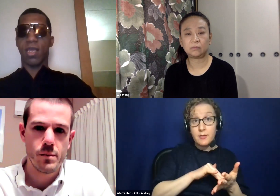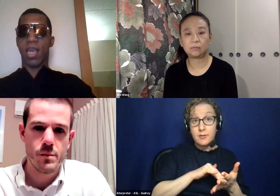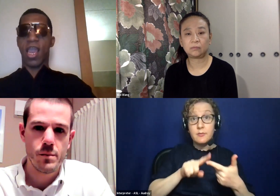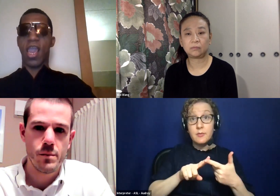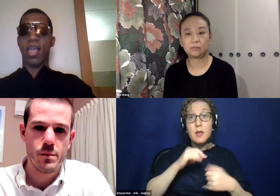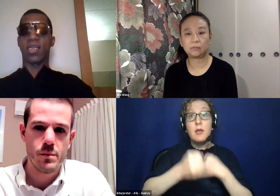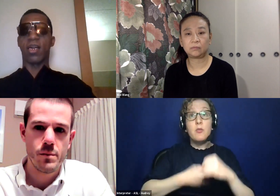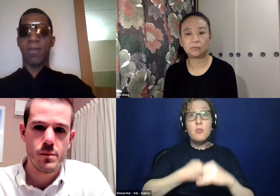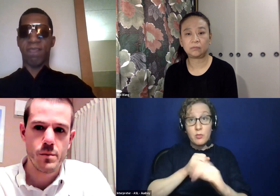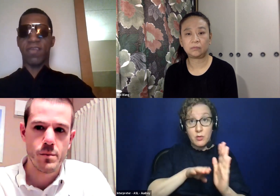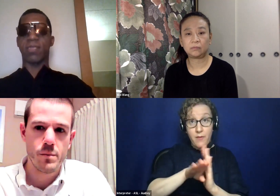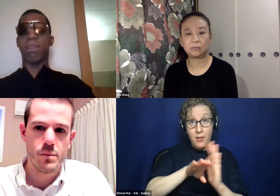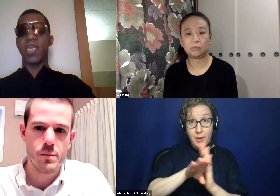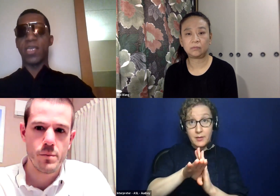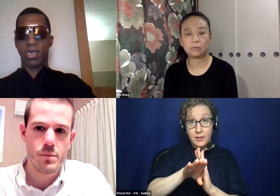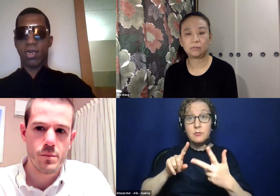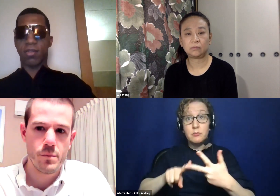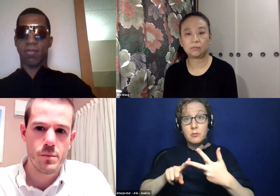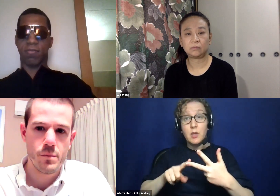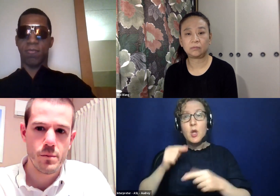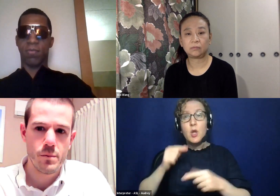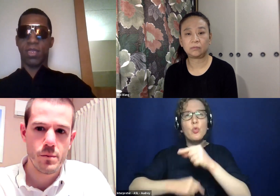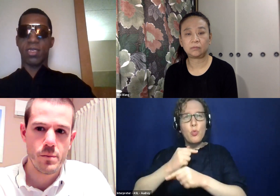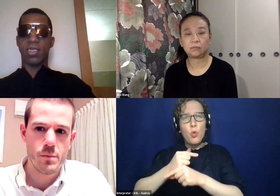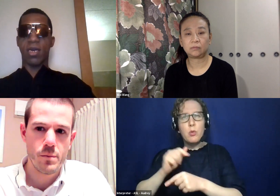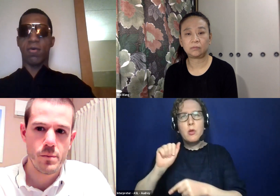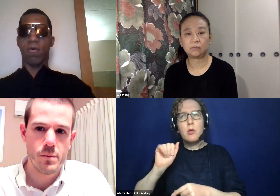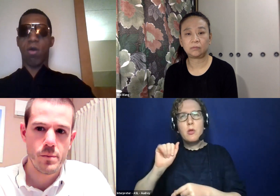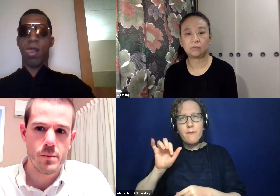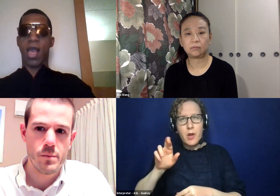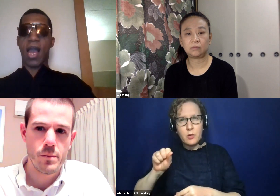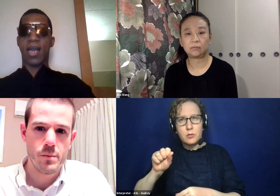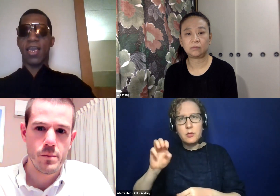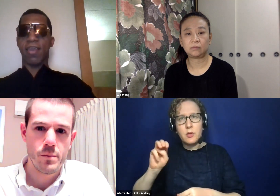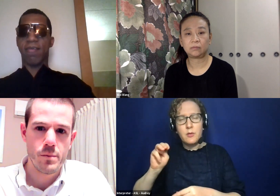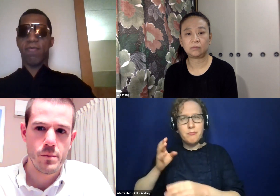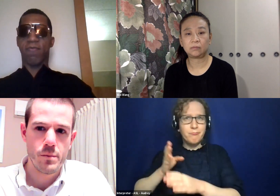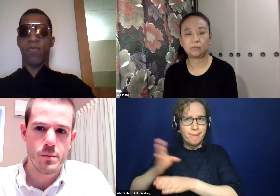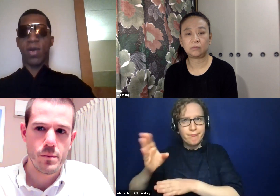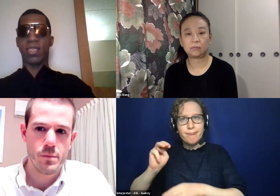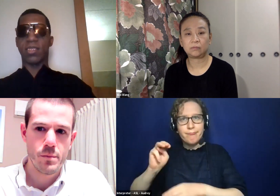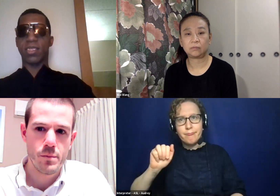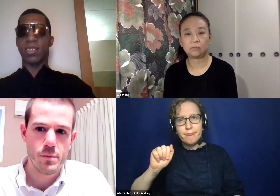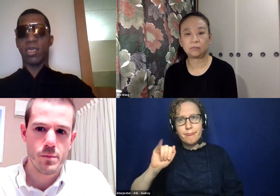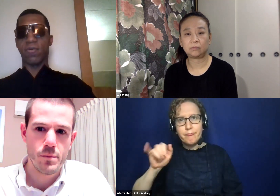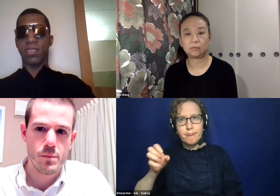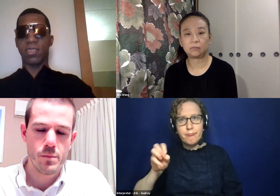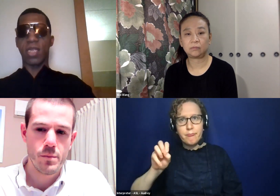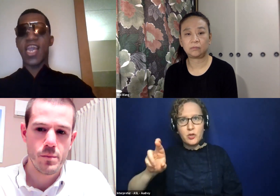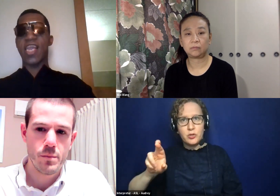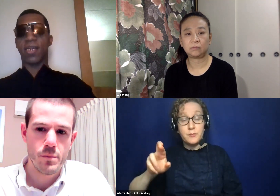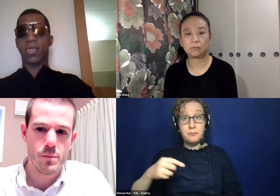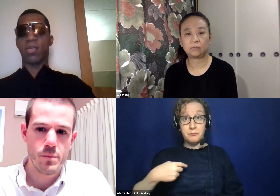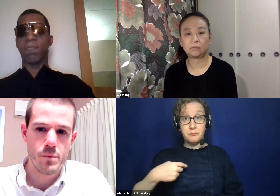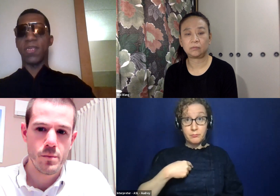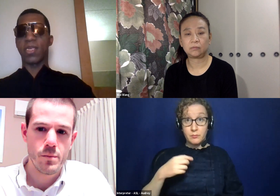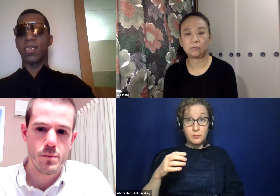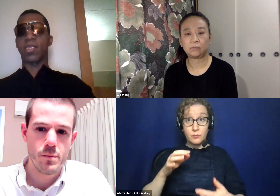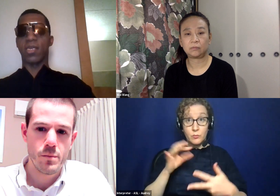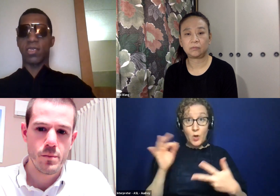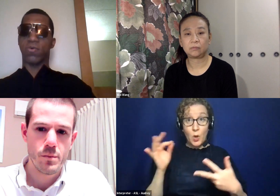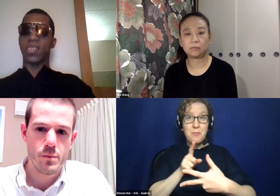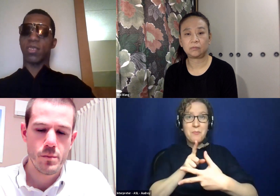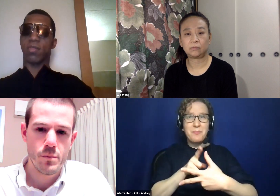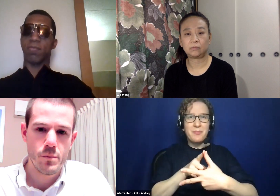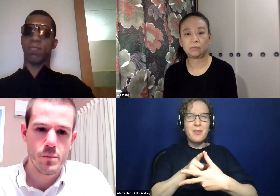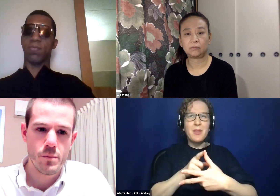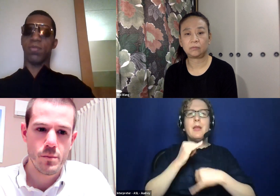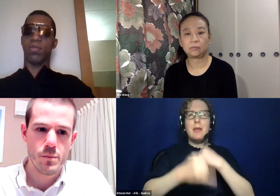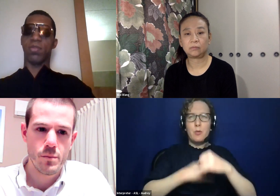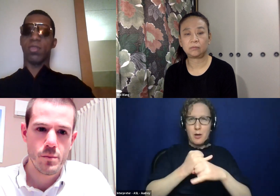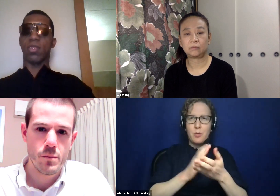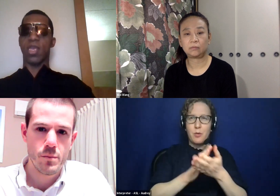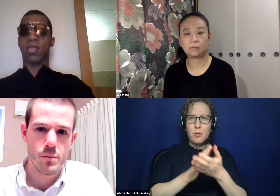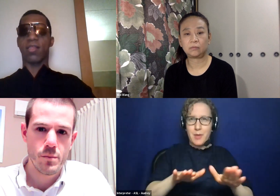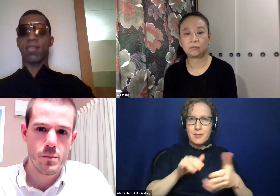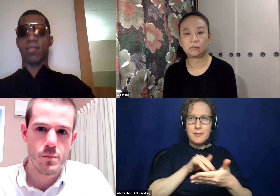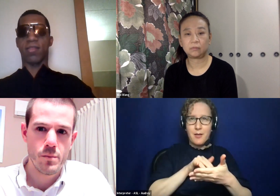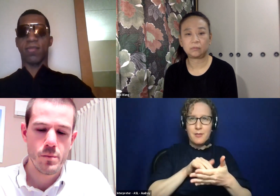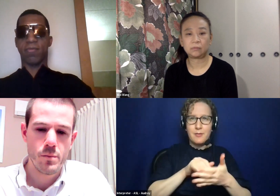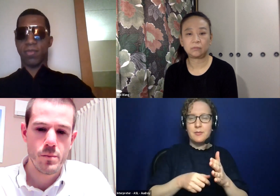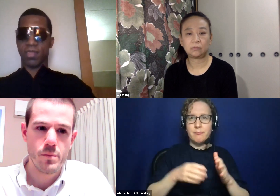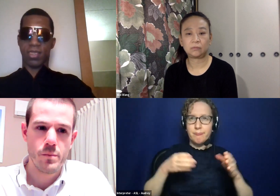and Global Affairs major. So I for one chose international peace studies concentration, yeah.